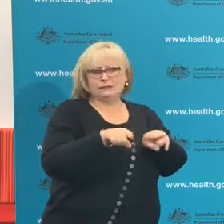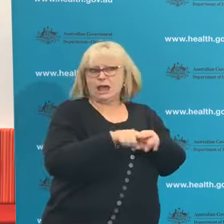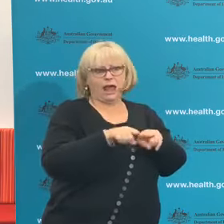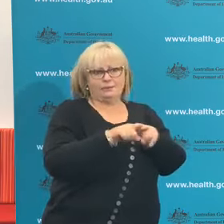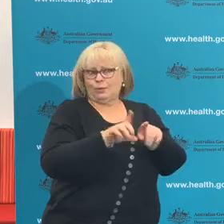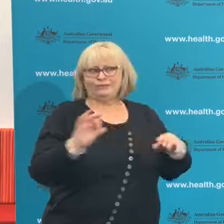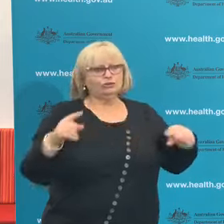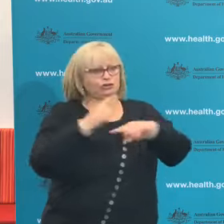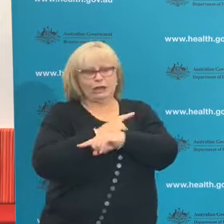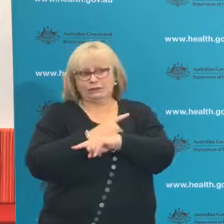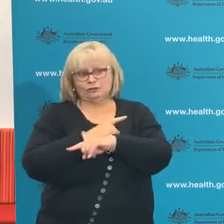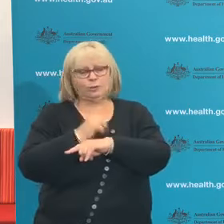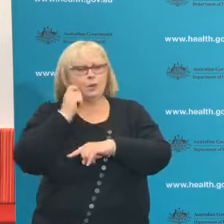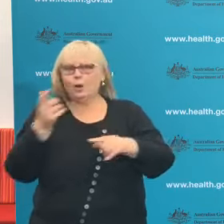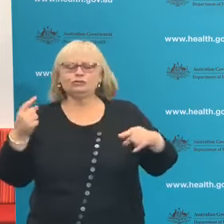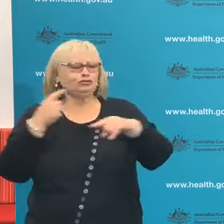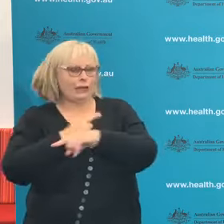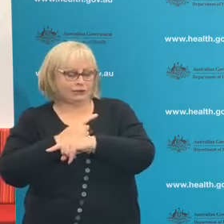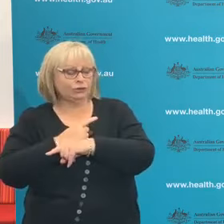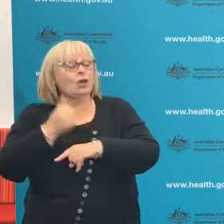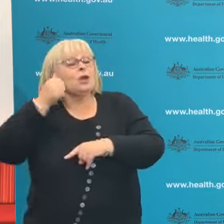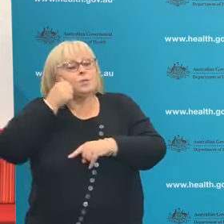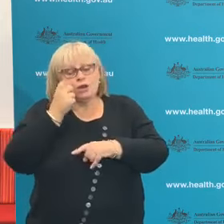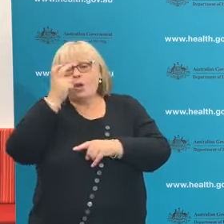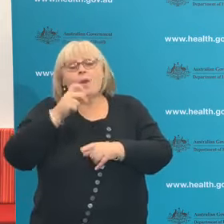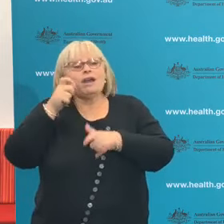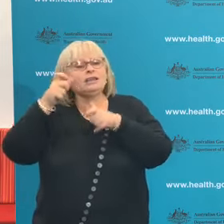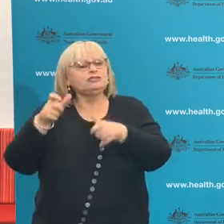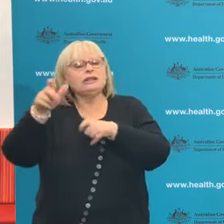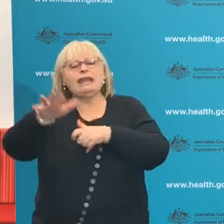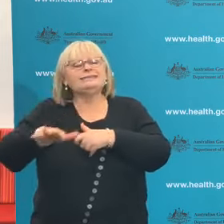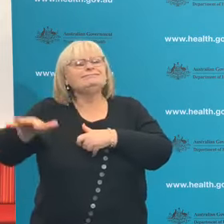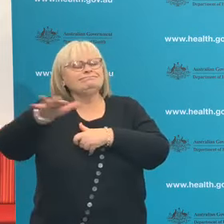changing our advice. We understand that the aged care sector, many of the